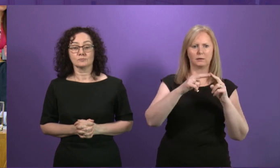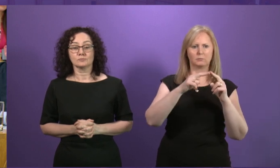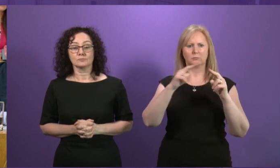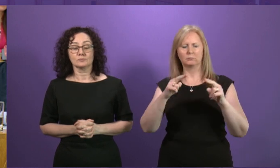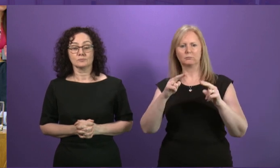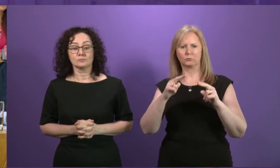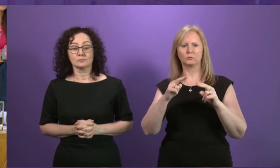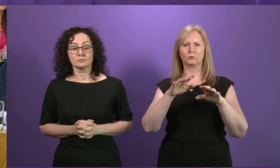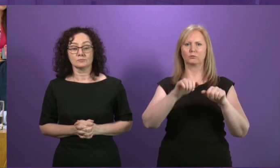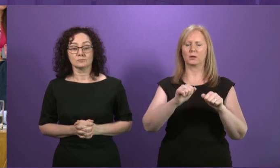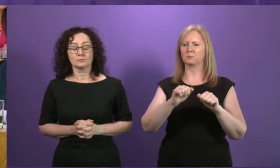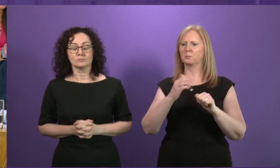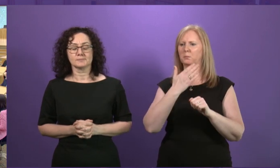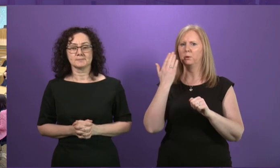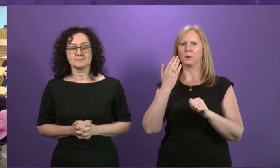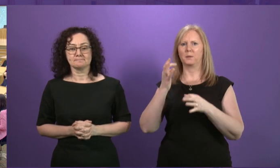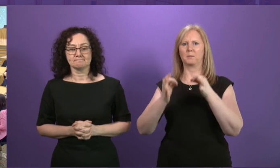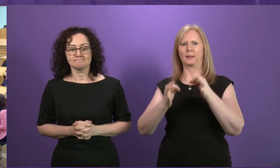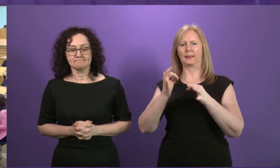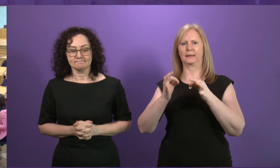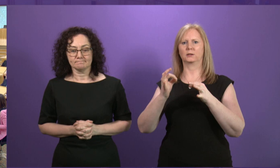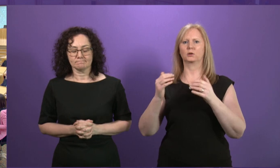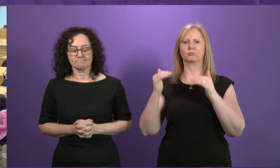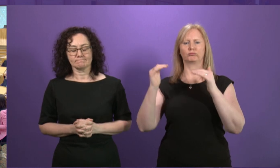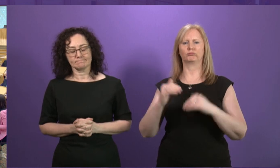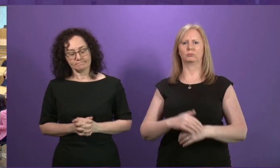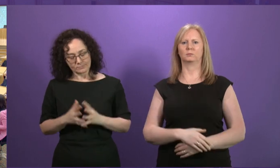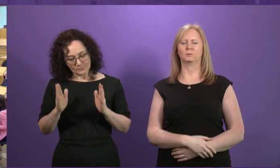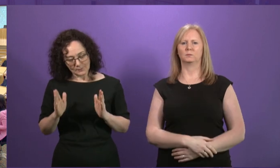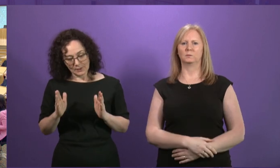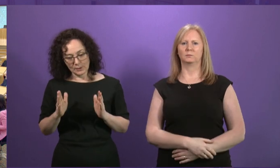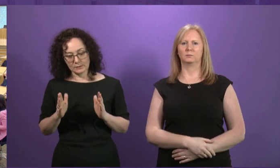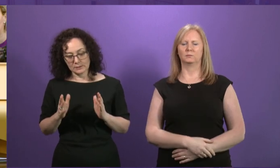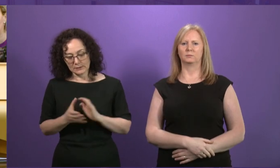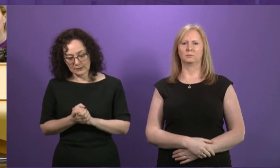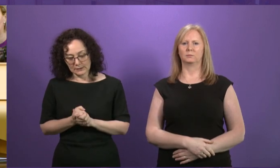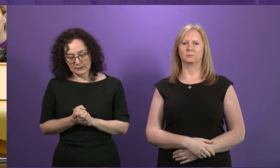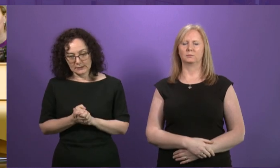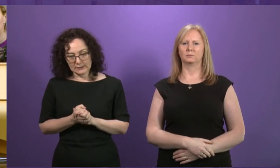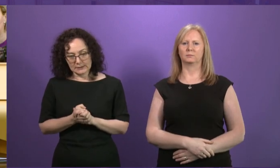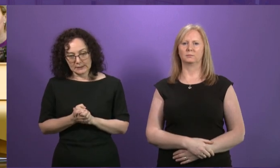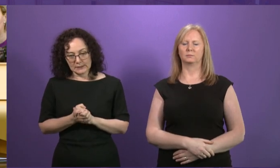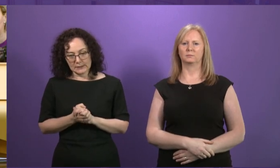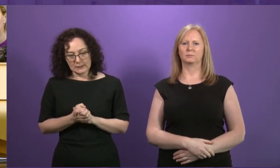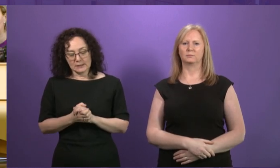in Scotland? The First Minister: I have made the point about accountability